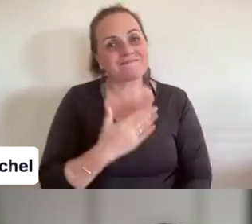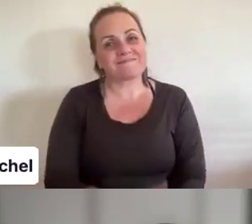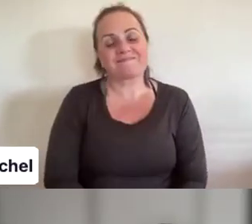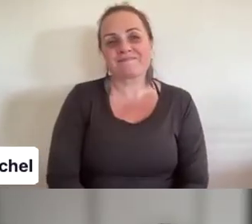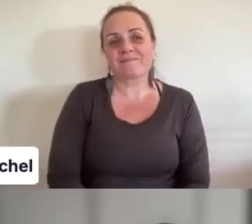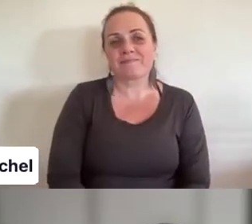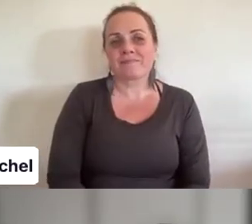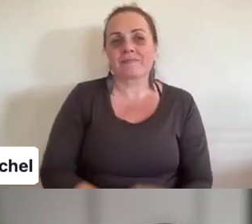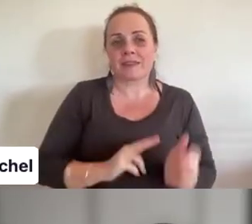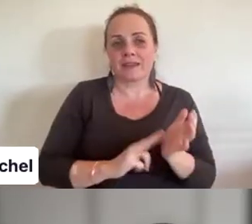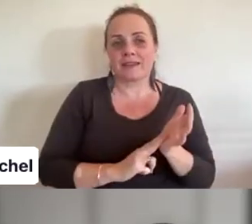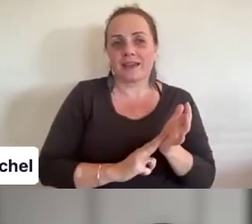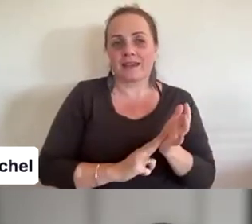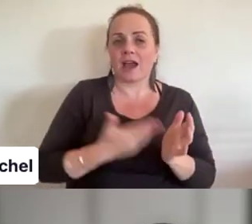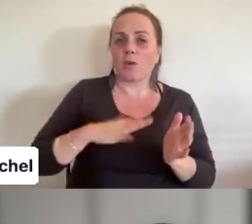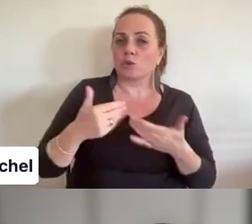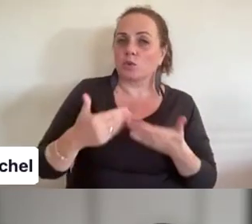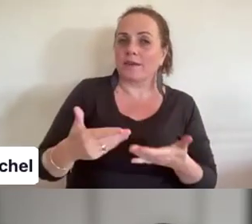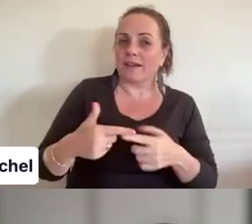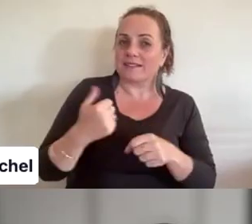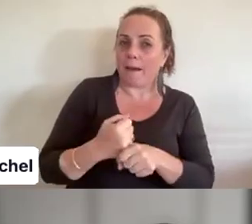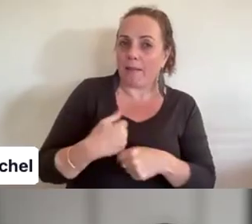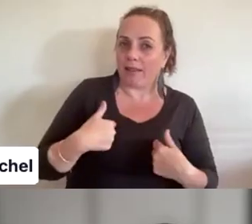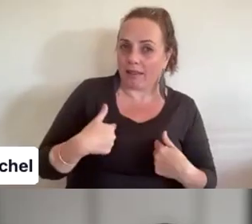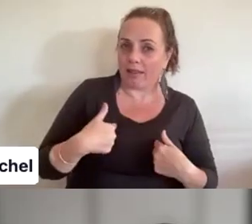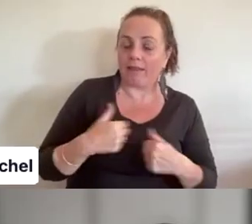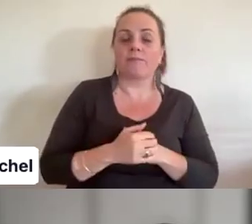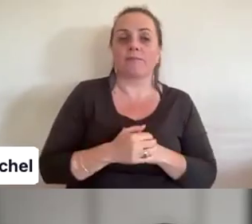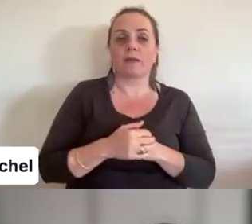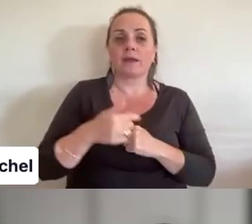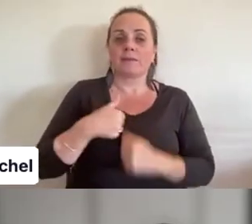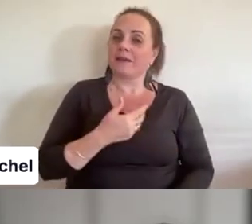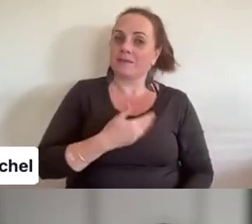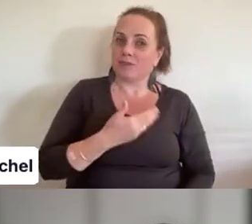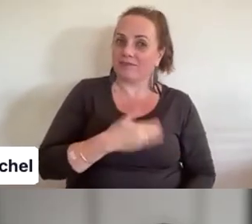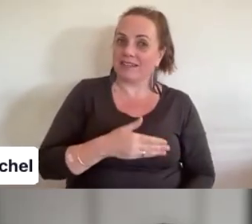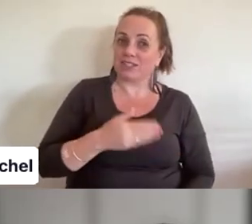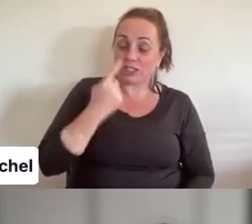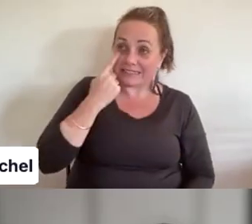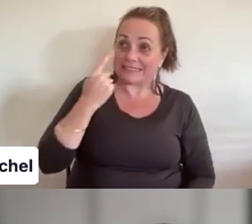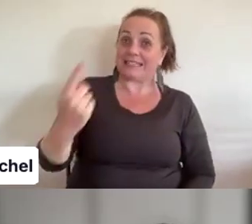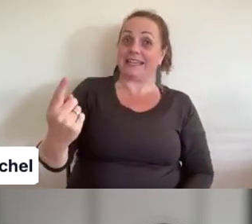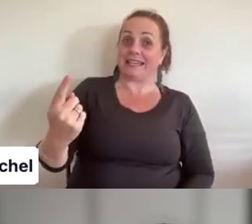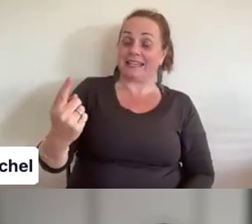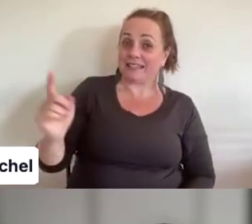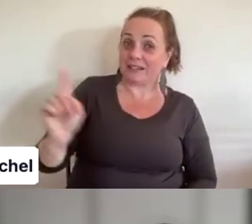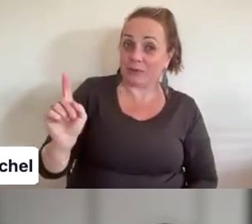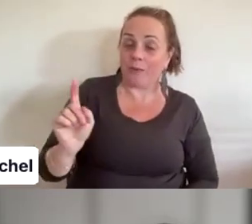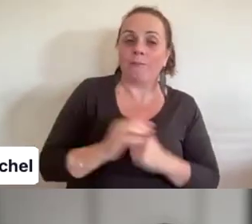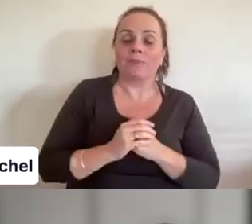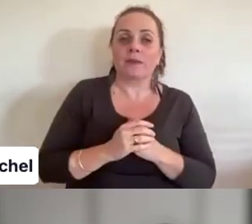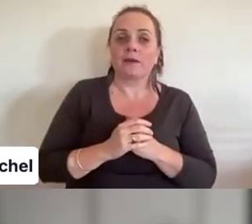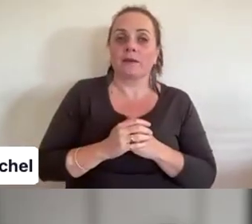I'd just like to share an example that I had the privilege to see, and that goes to physical